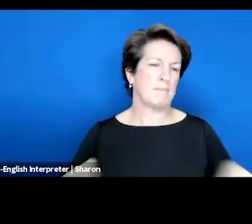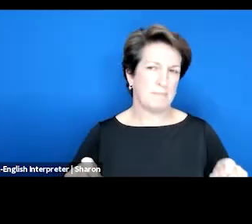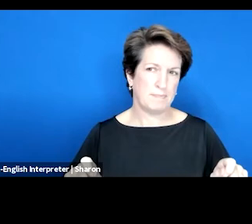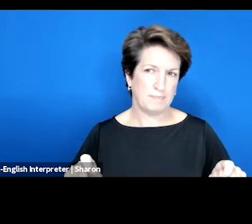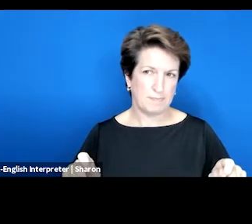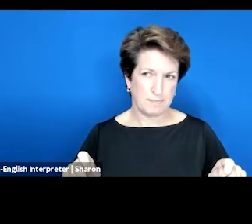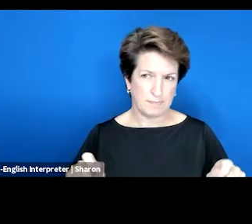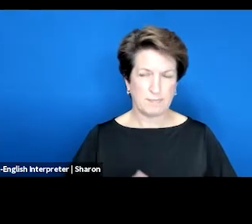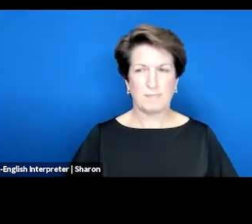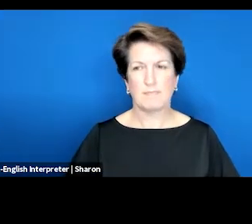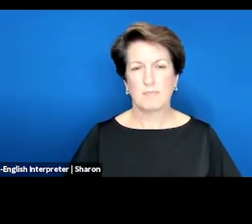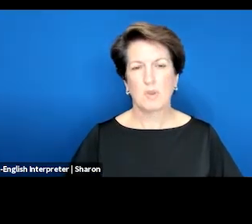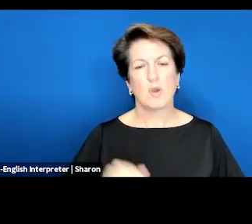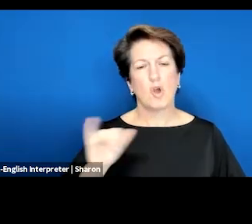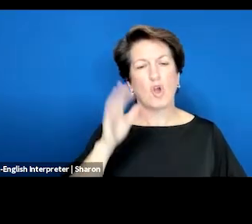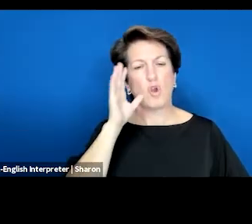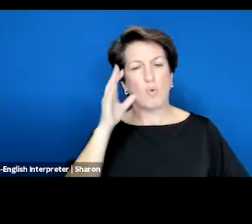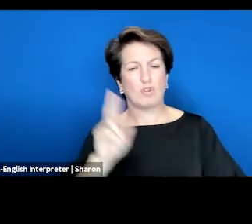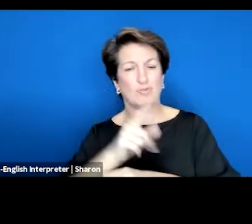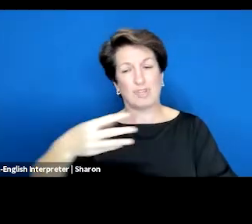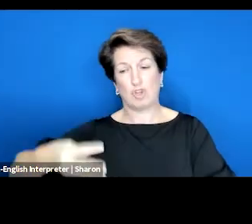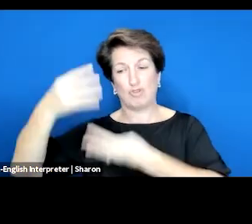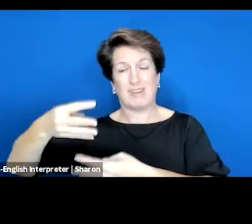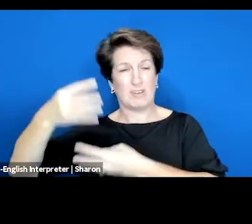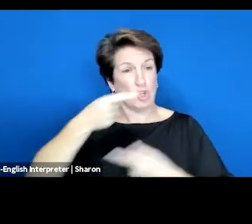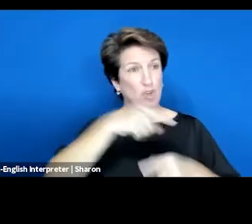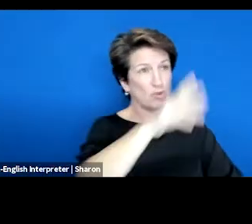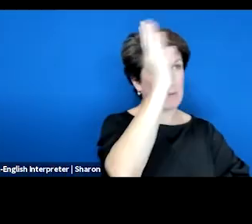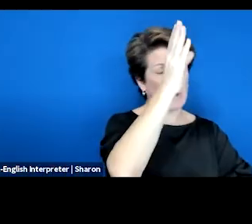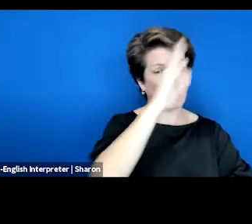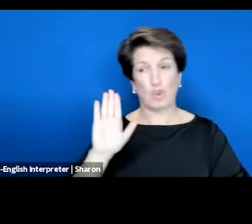, we are thrilled to have you here, thank you so much. Lastly we will have